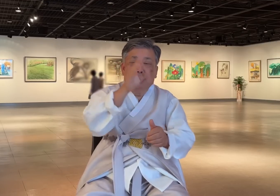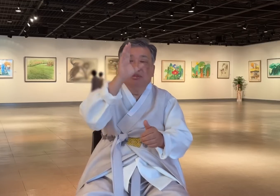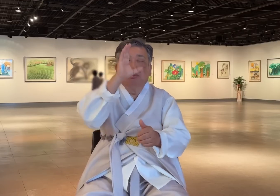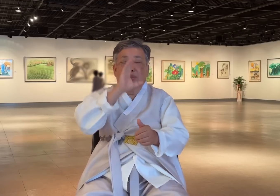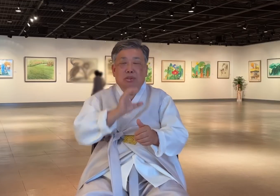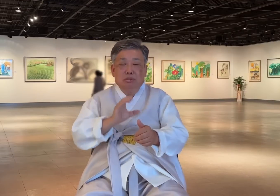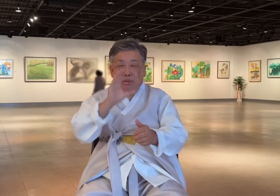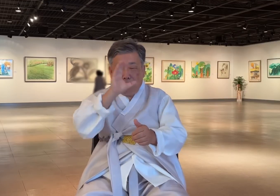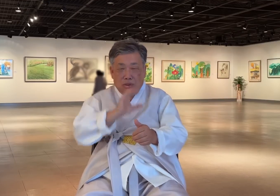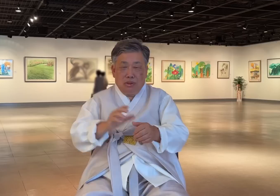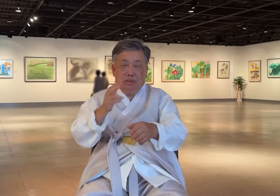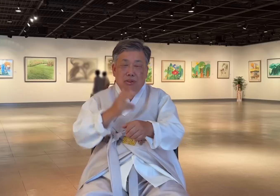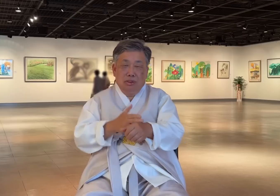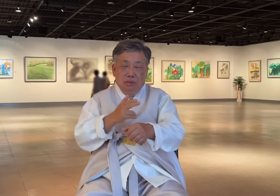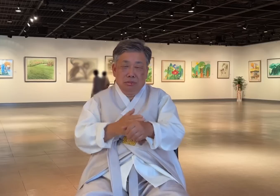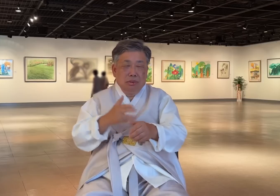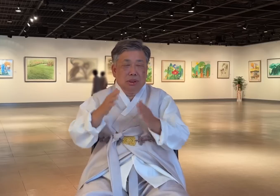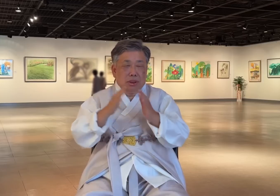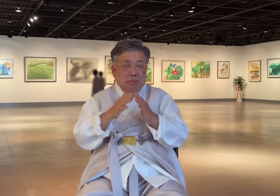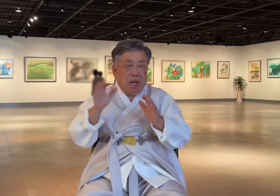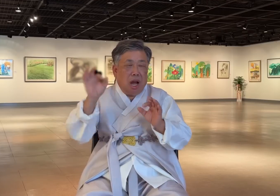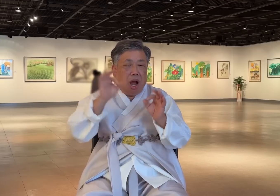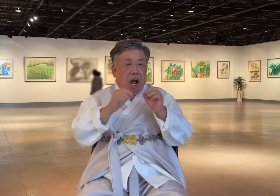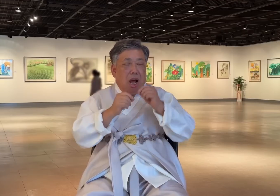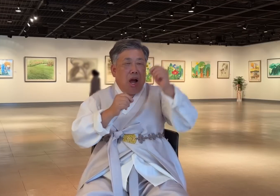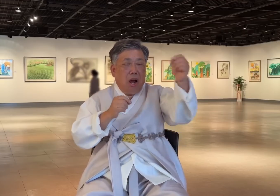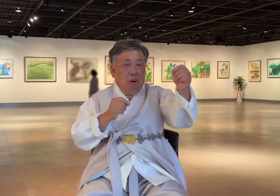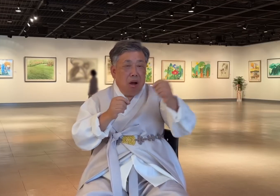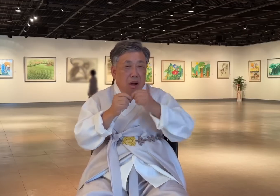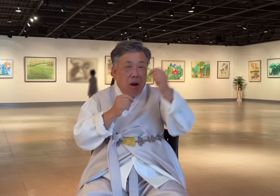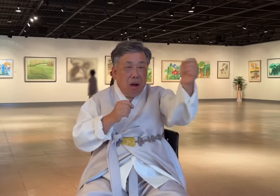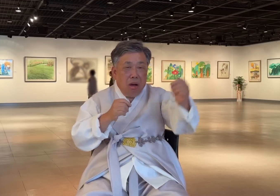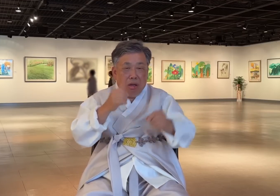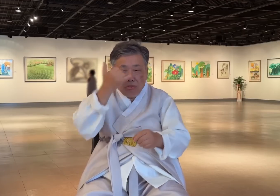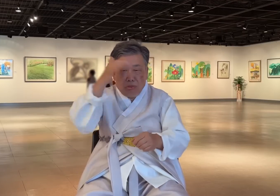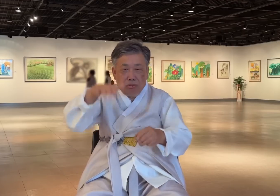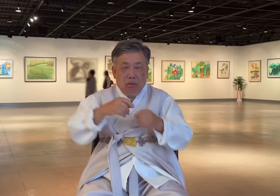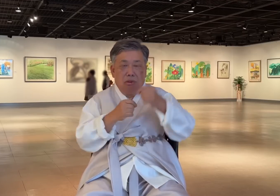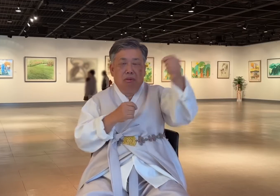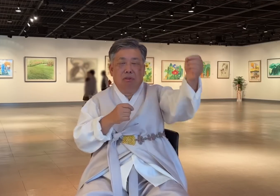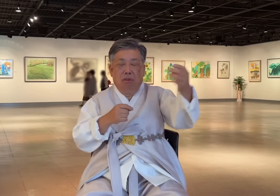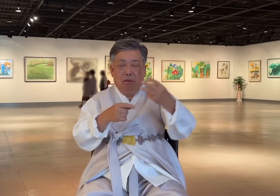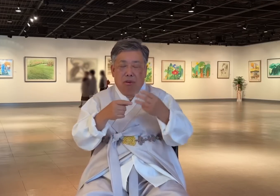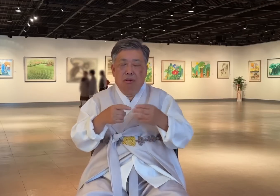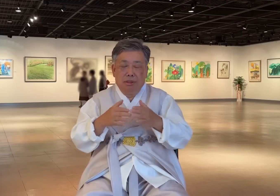the artist Kim Ki-chang of Unbo. The area was South Chungcheong, so it was far from home.